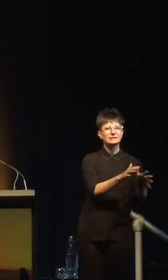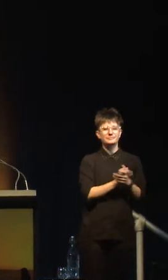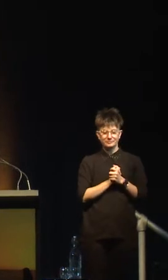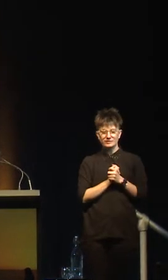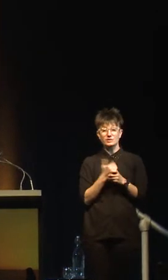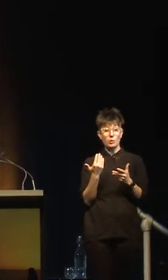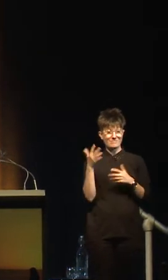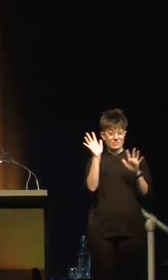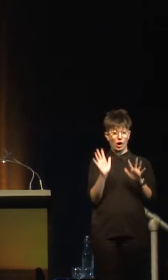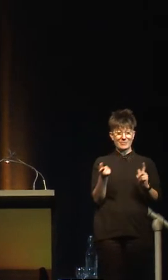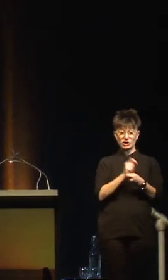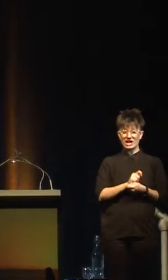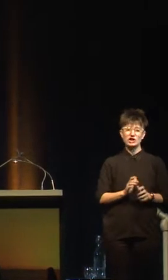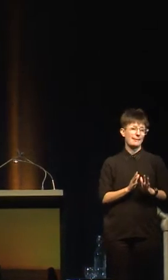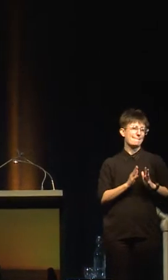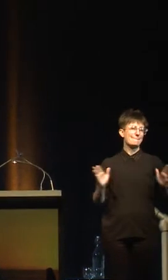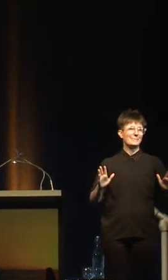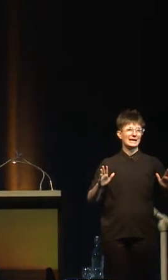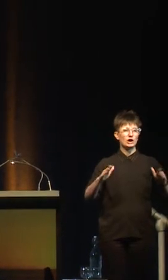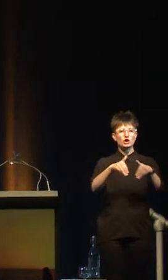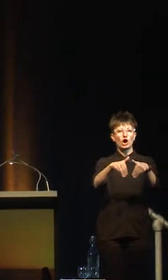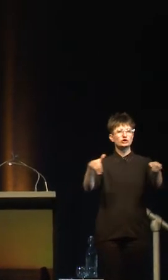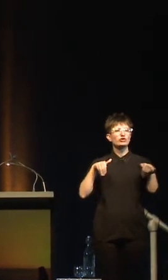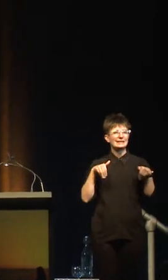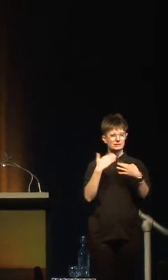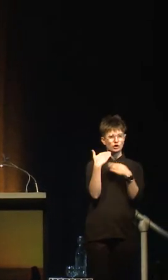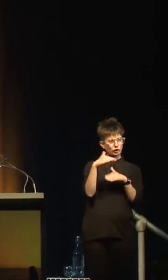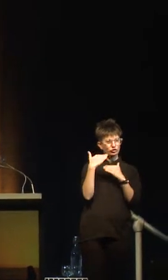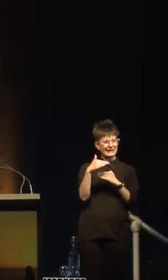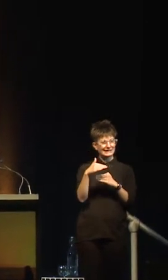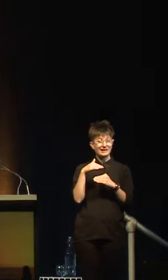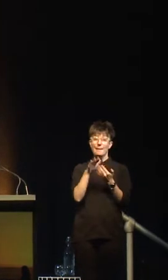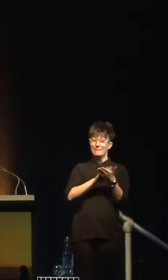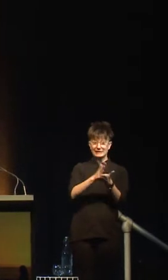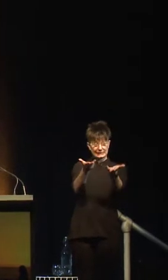the single greatest source of innovation that you could possibly imagine. But like I said